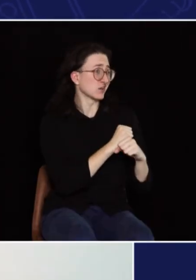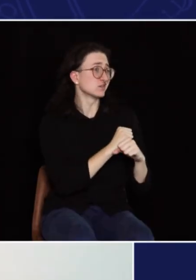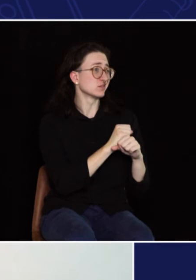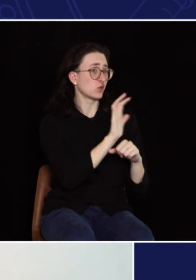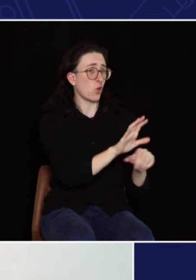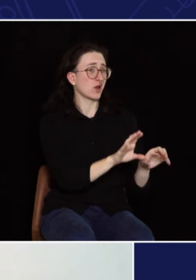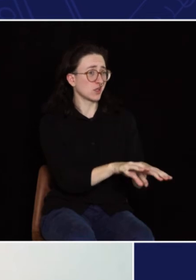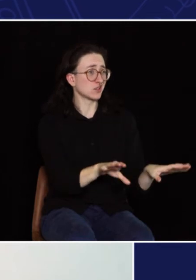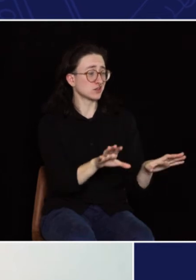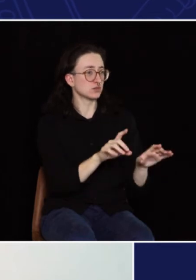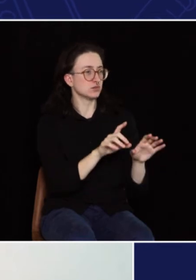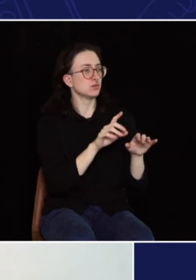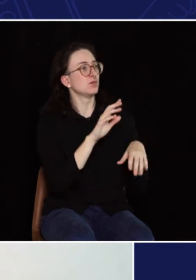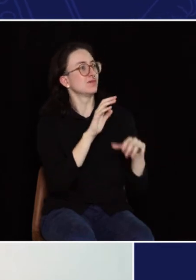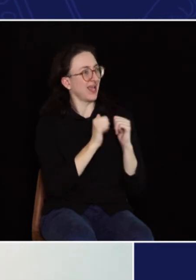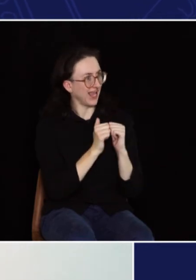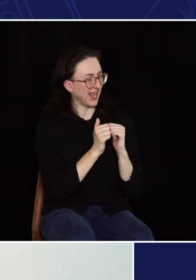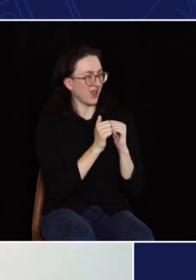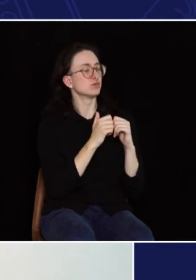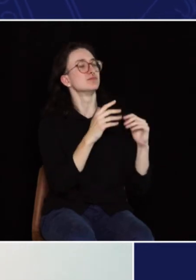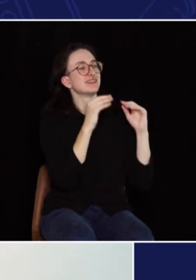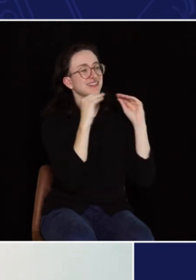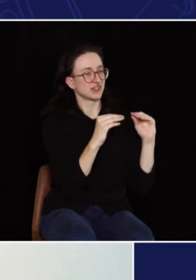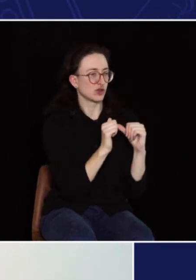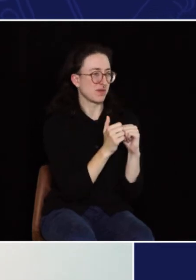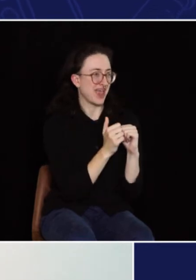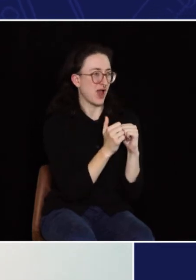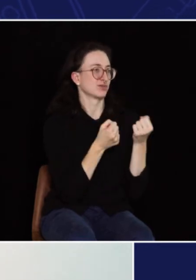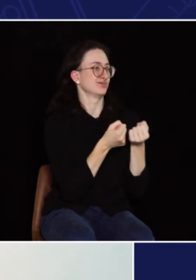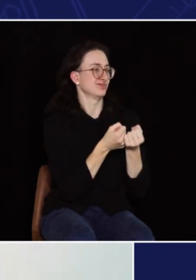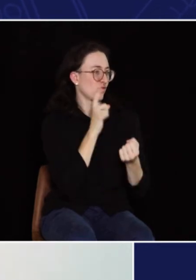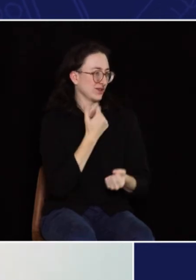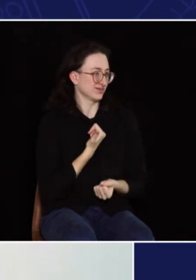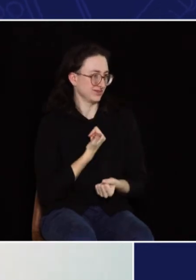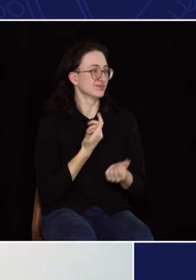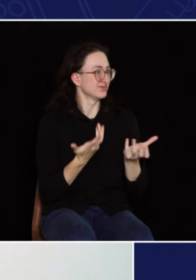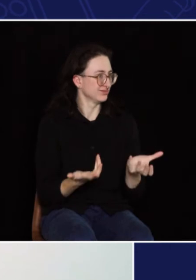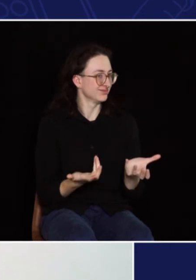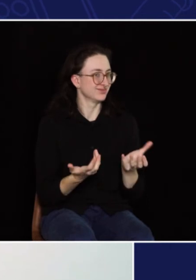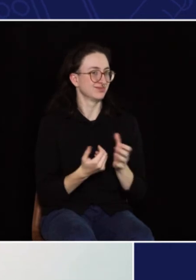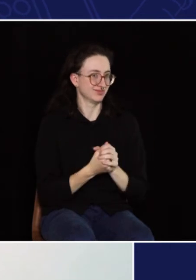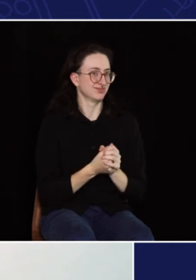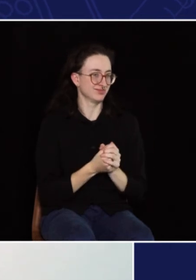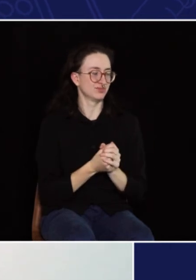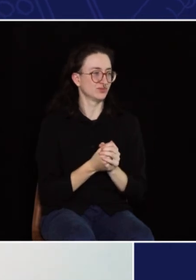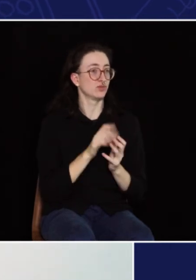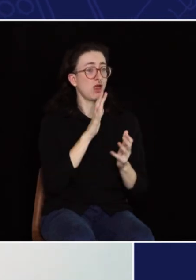by teaching them to self-advocate themselves,